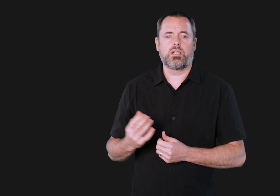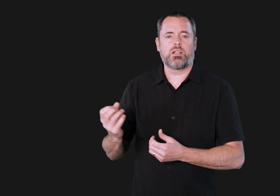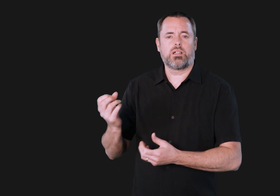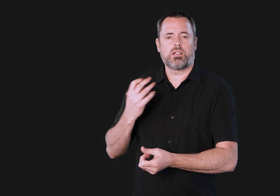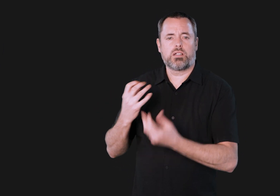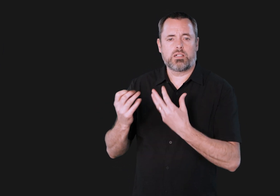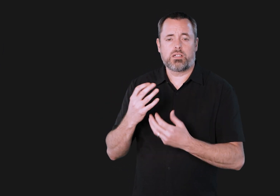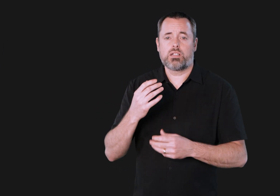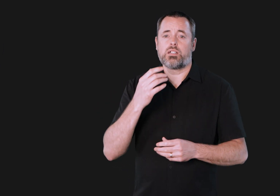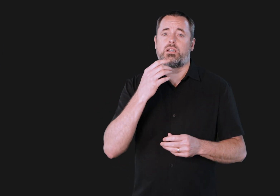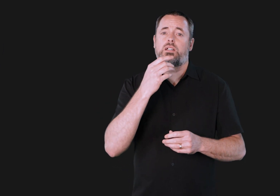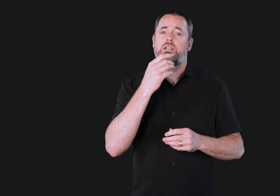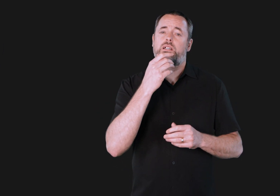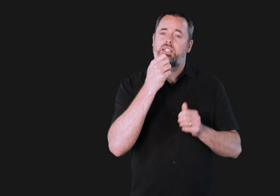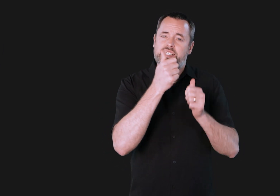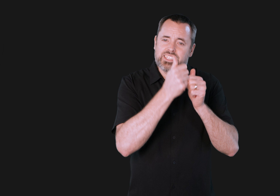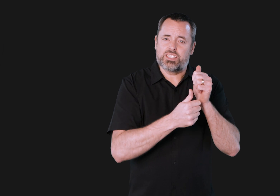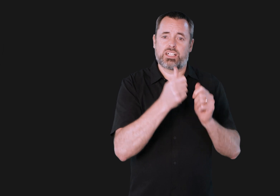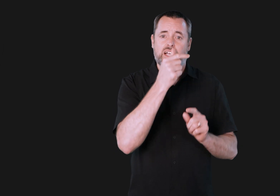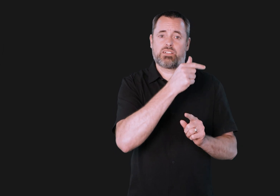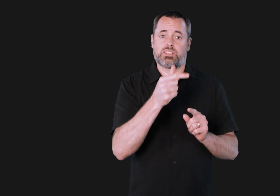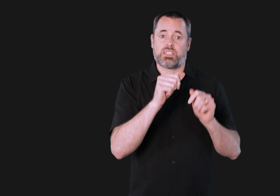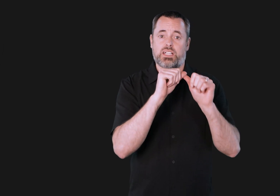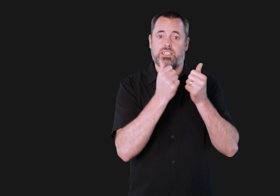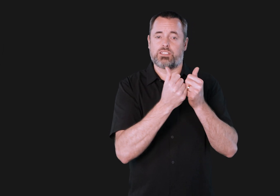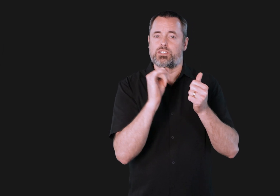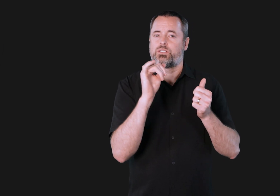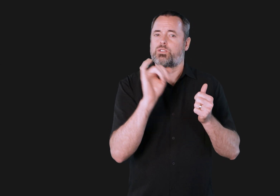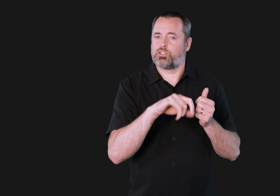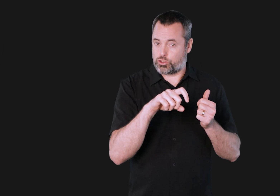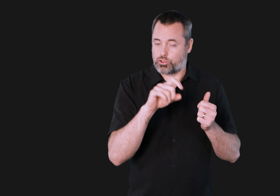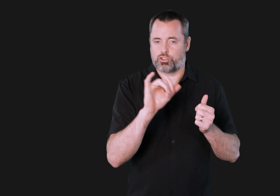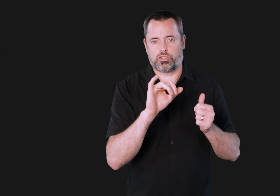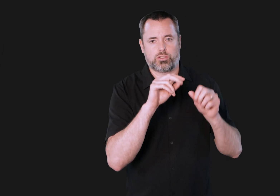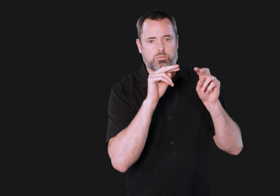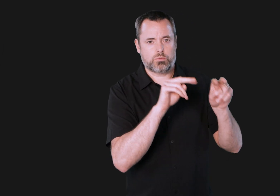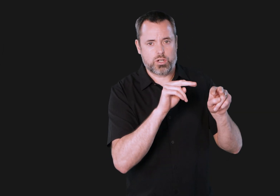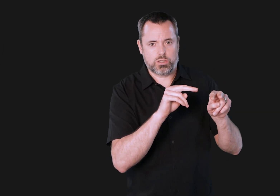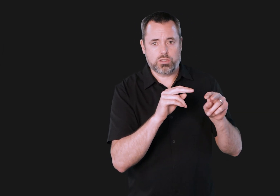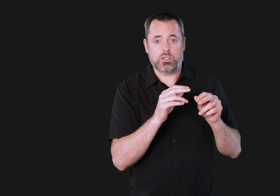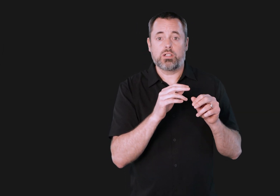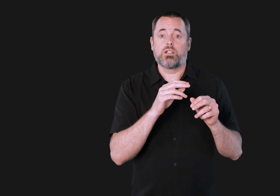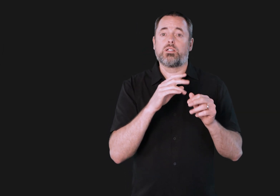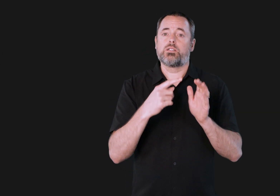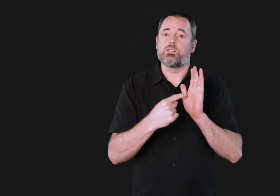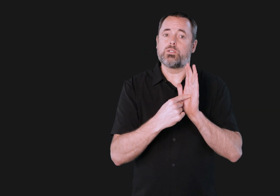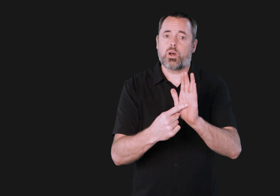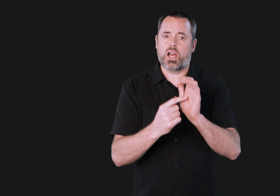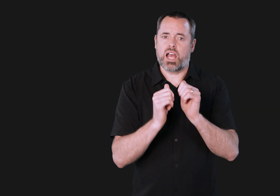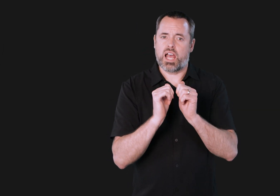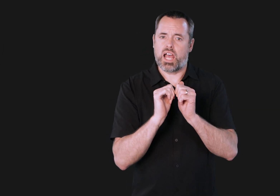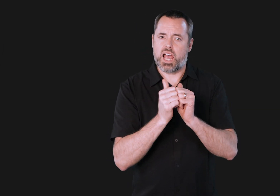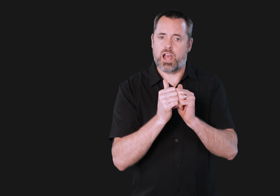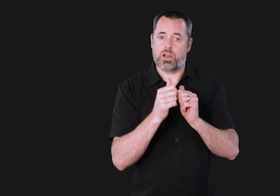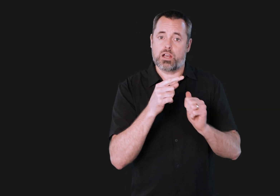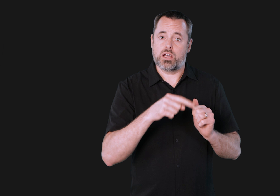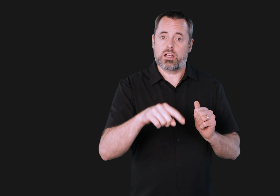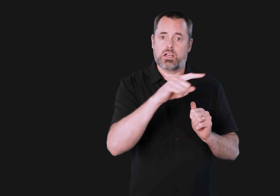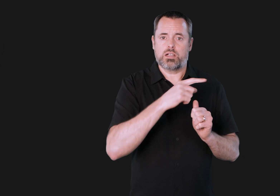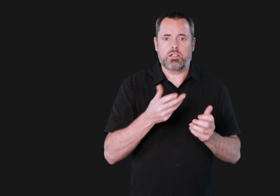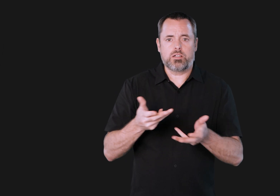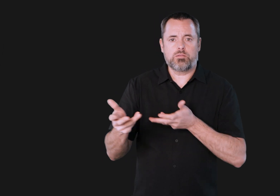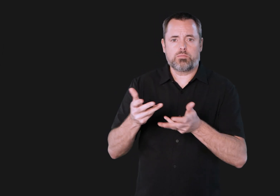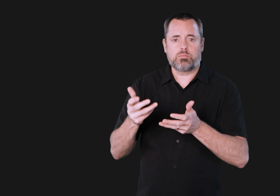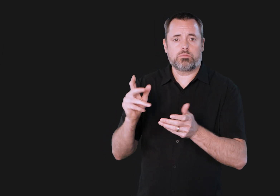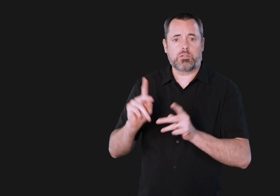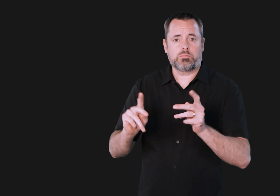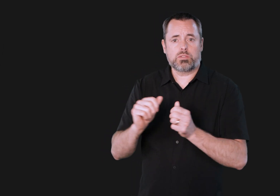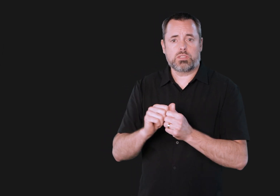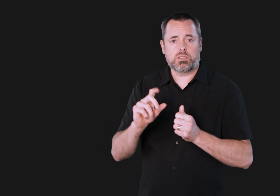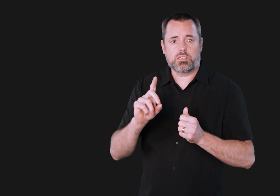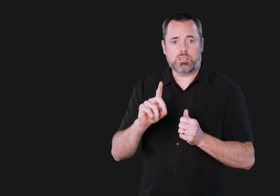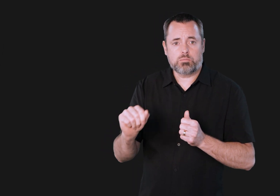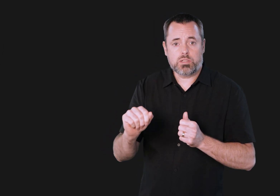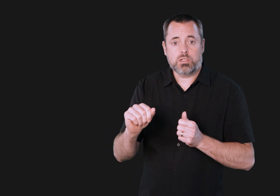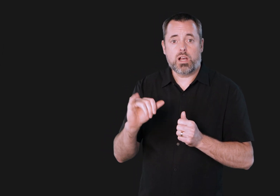We heard that every government agency should be monitored. This will show how well they serve people with disabilities.